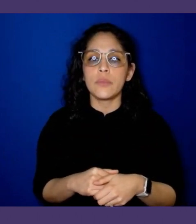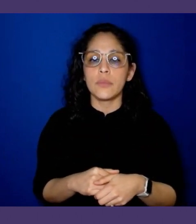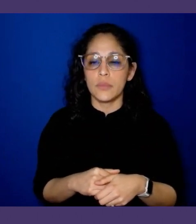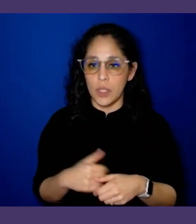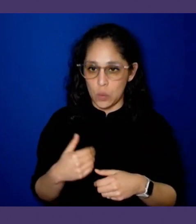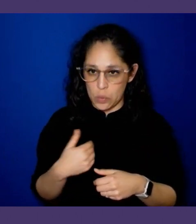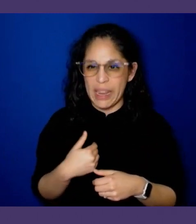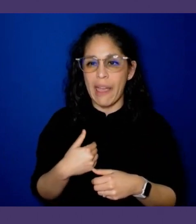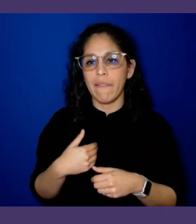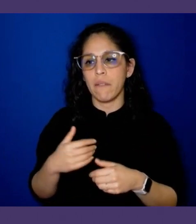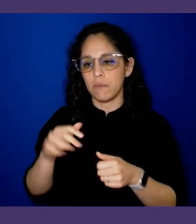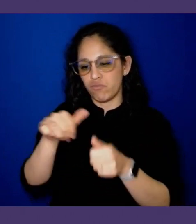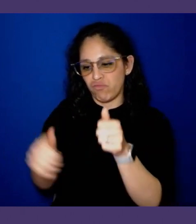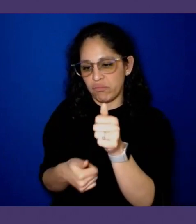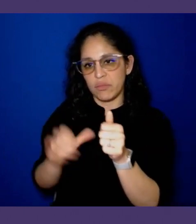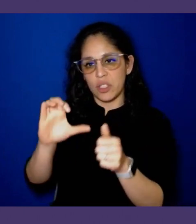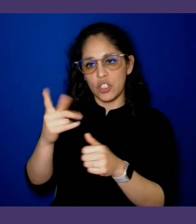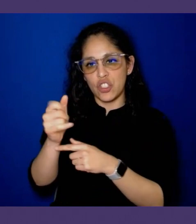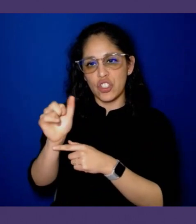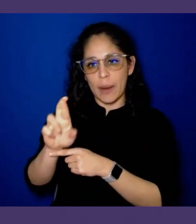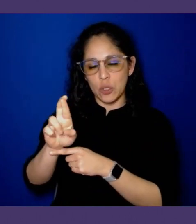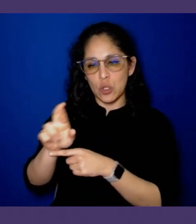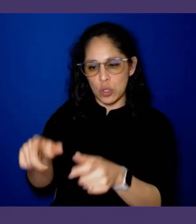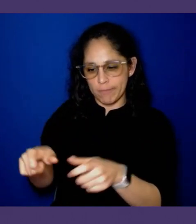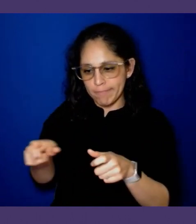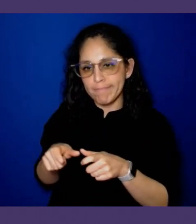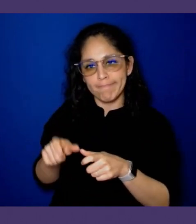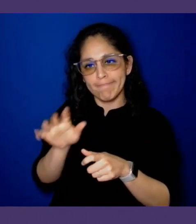throughout the world, so it's really, again, very international.